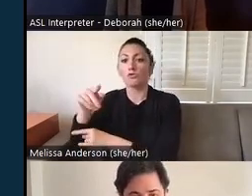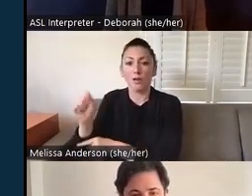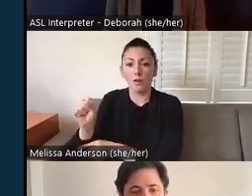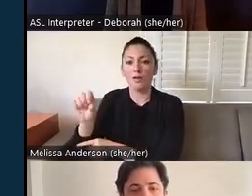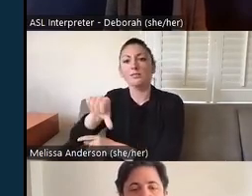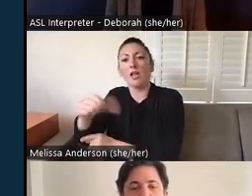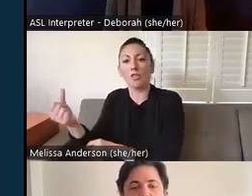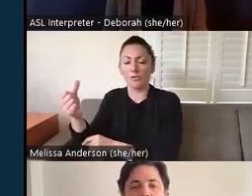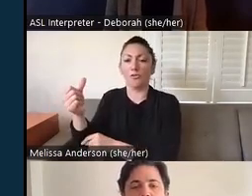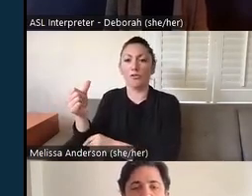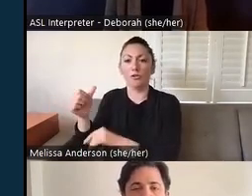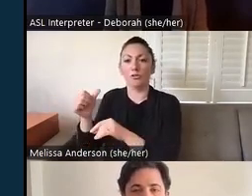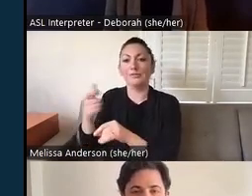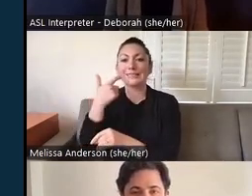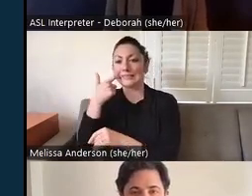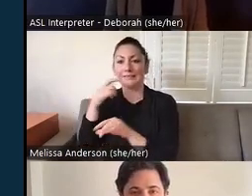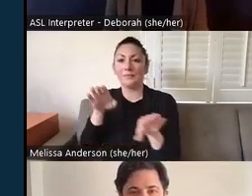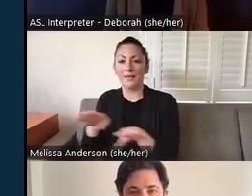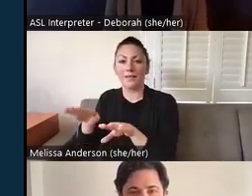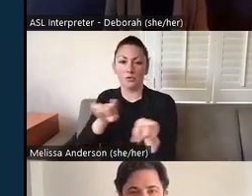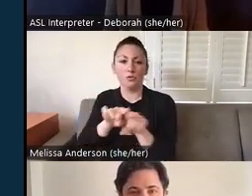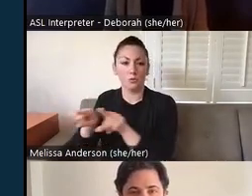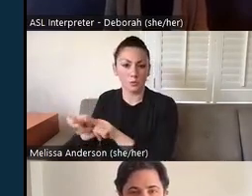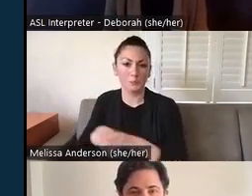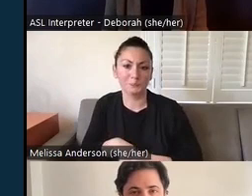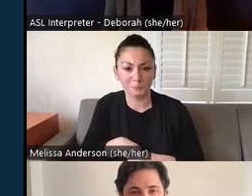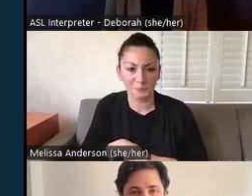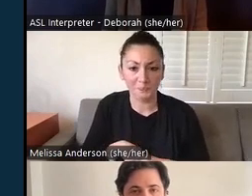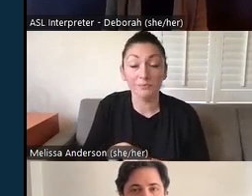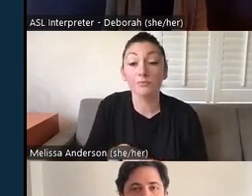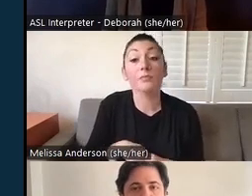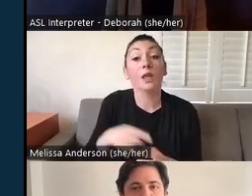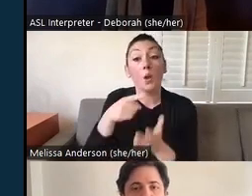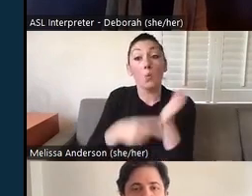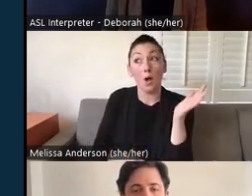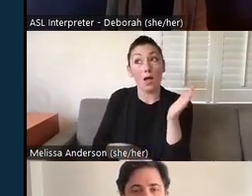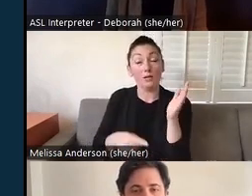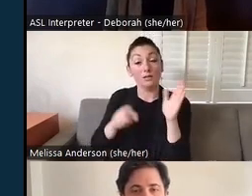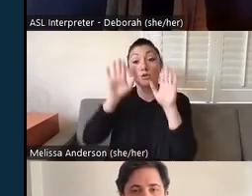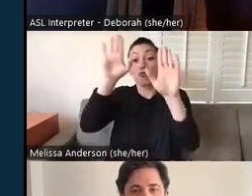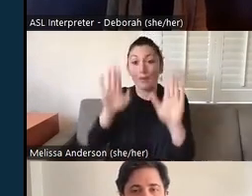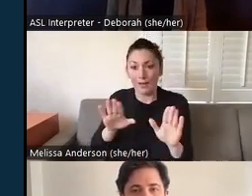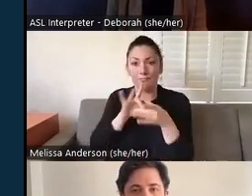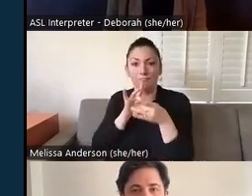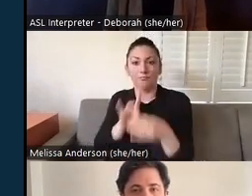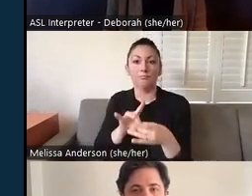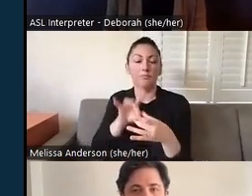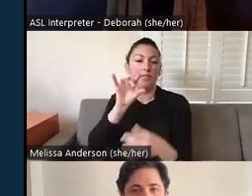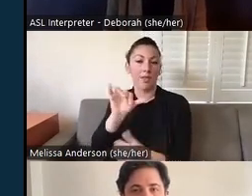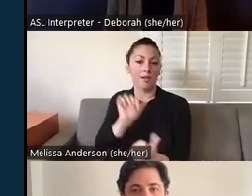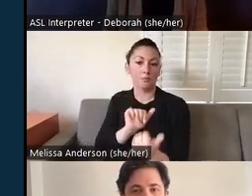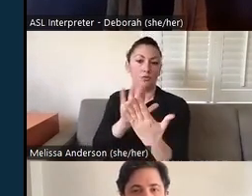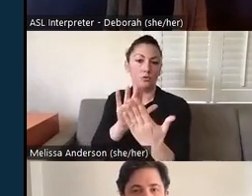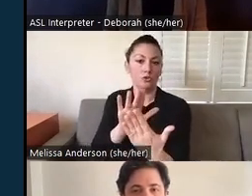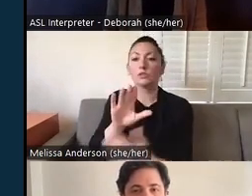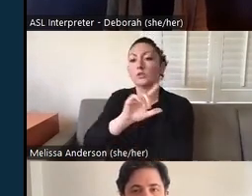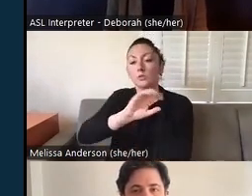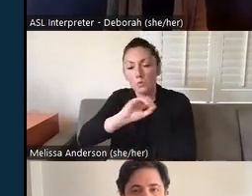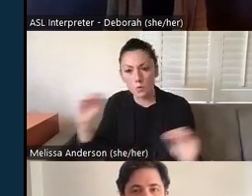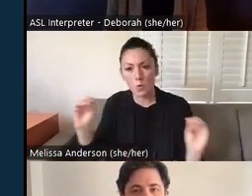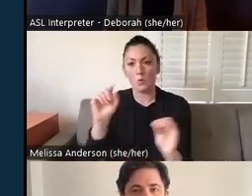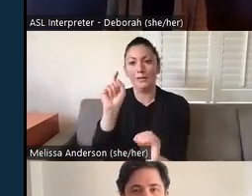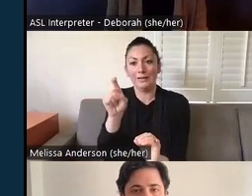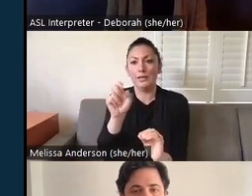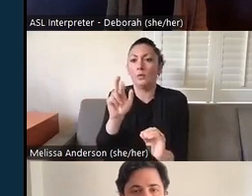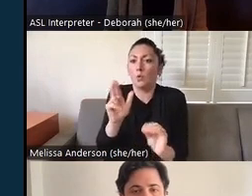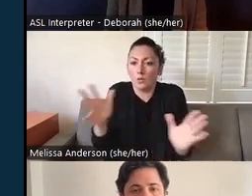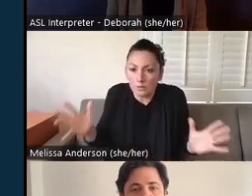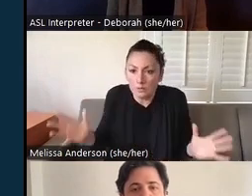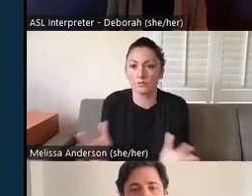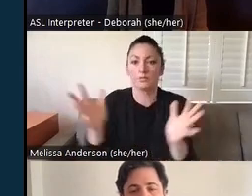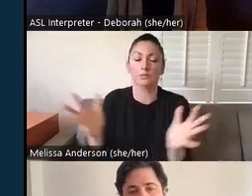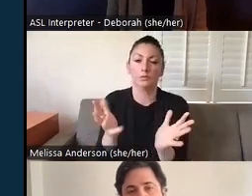where we can really focus on behavioral health and trauma and addiction behaviors as well.